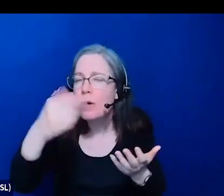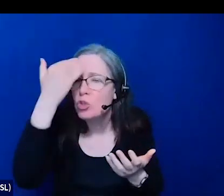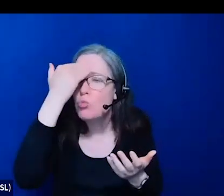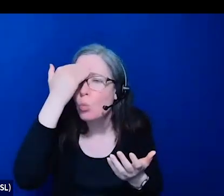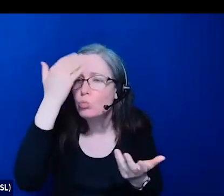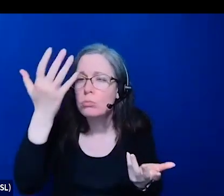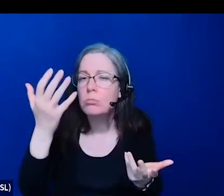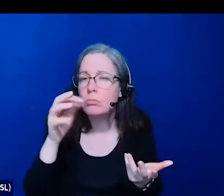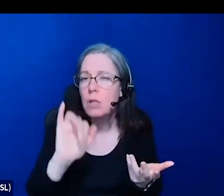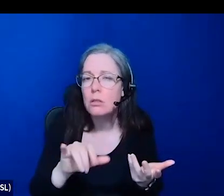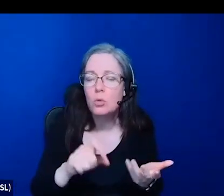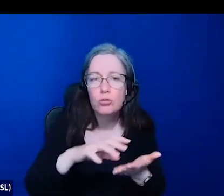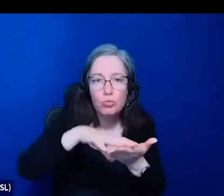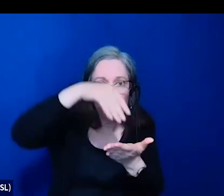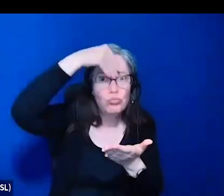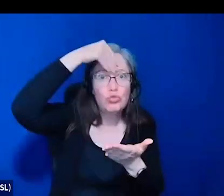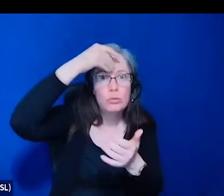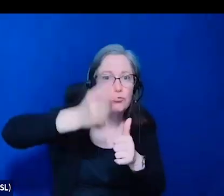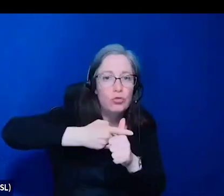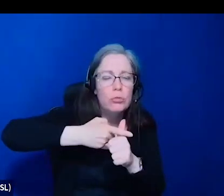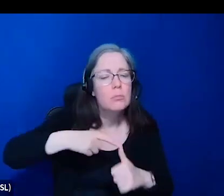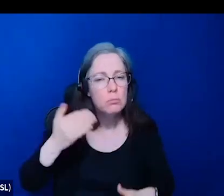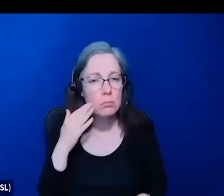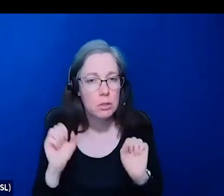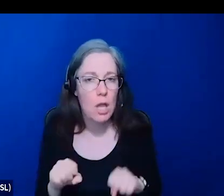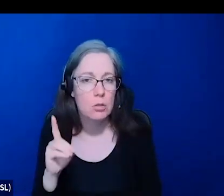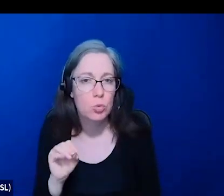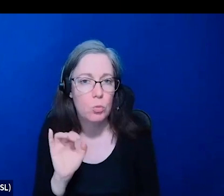The things that you need to acquire knowledge-wise. We know we can do this again, there are some fields